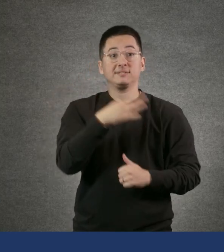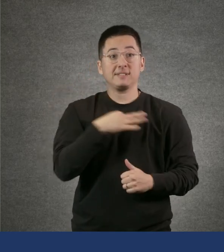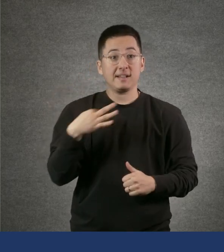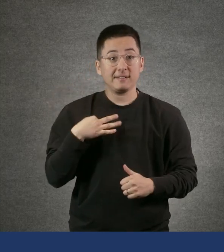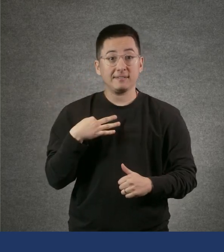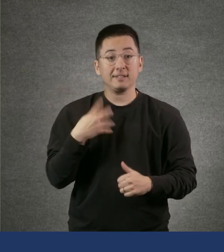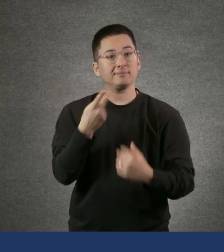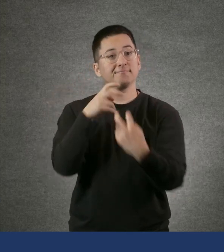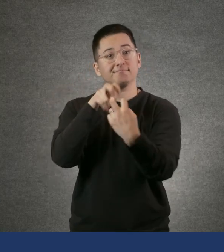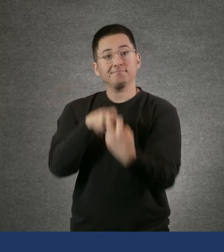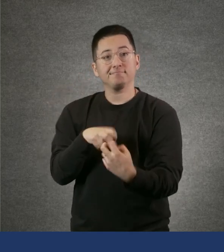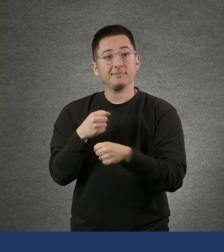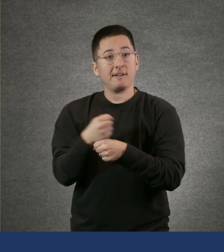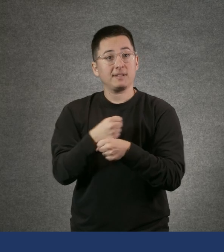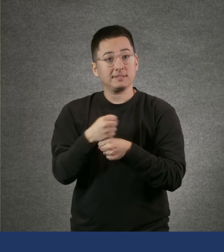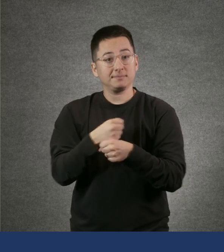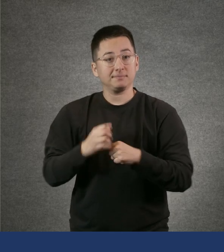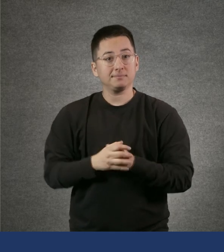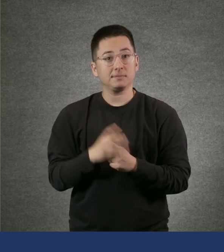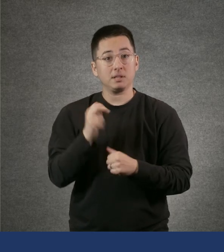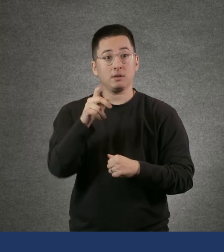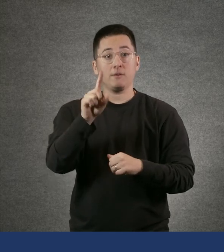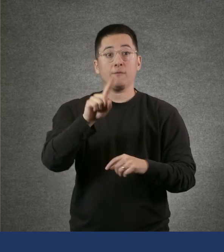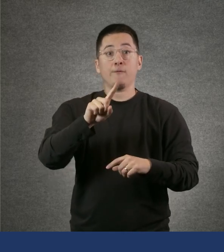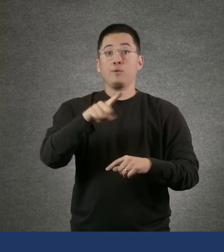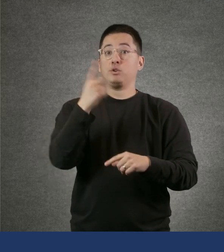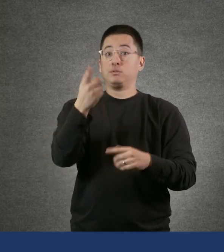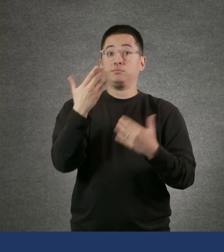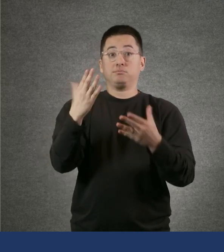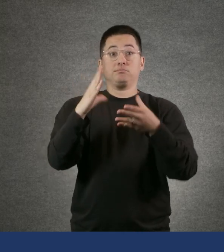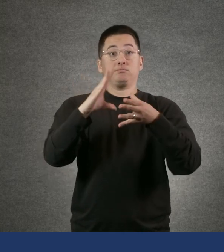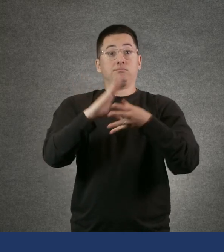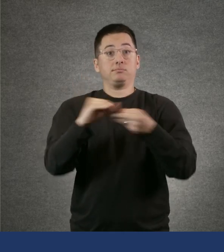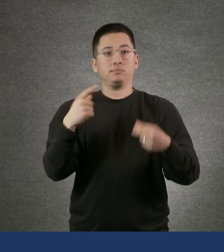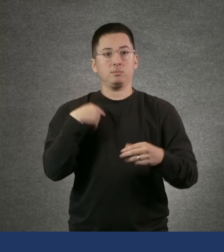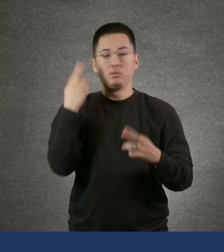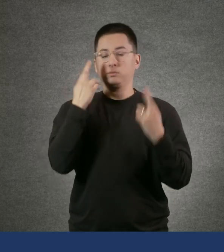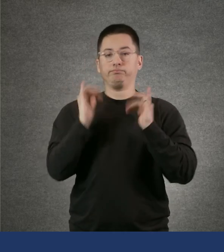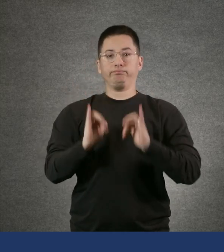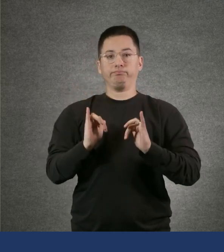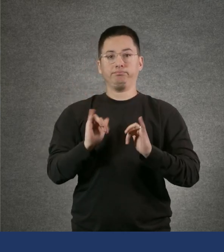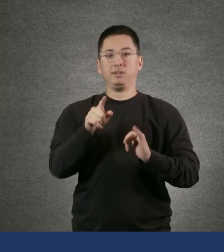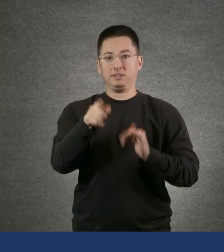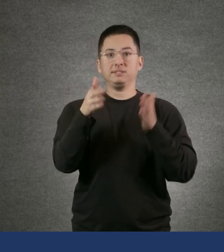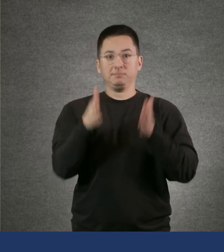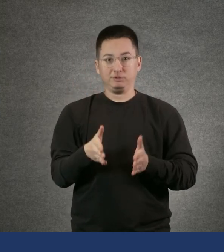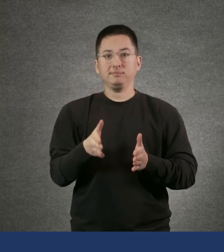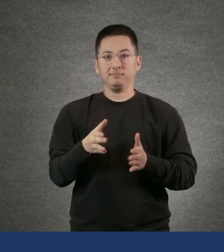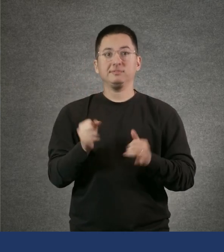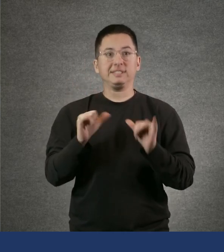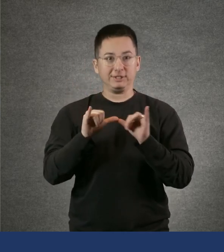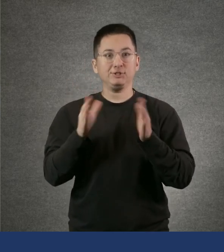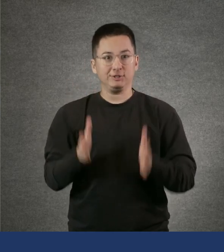I realized this guy's an engineer. And sure enough, you are an engineer. And that's what I found out.